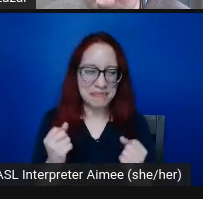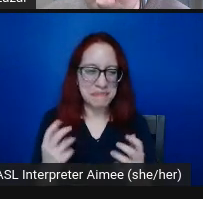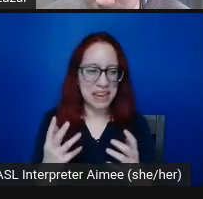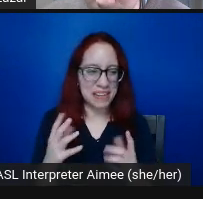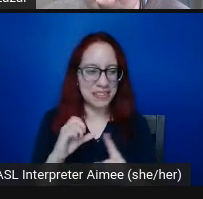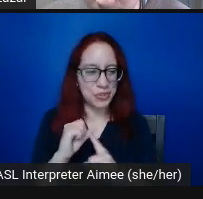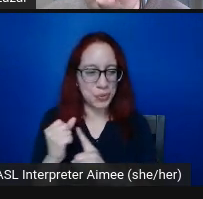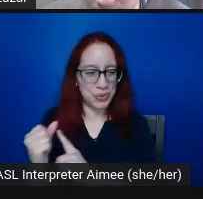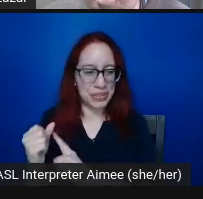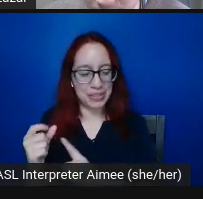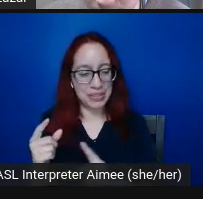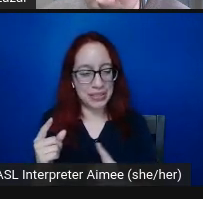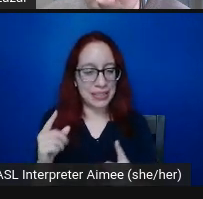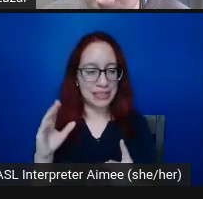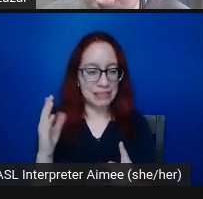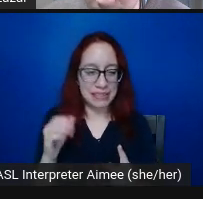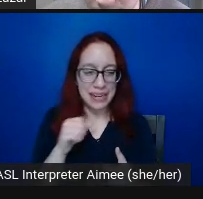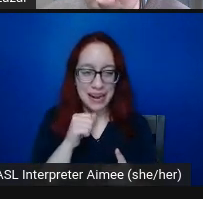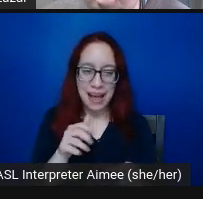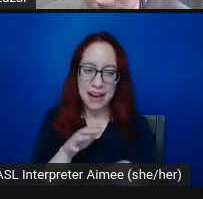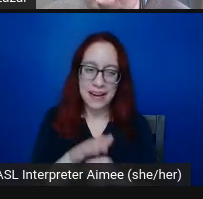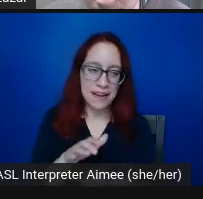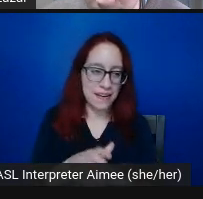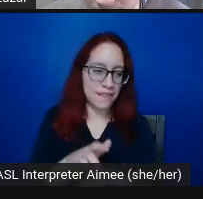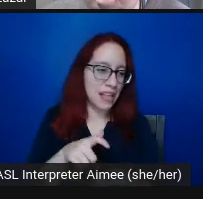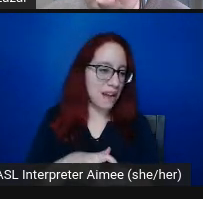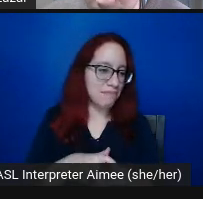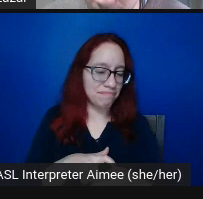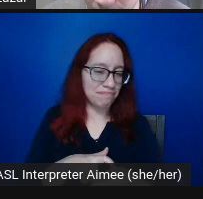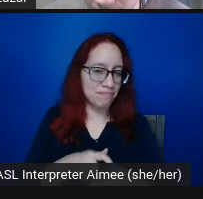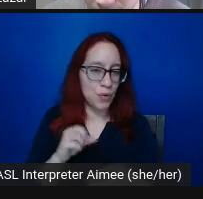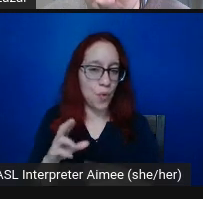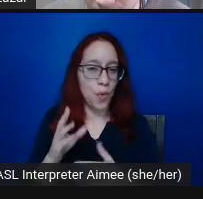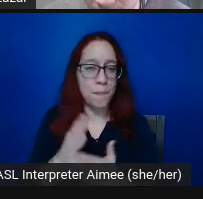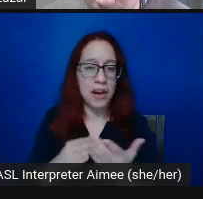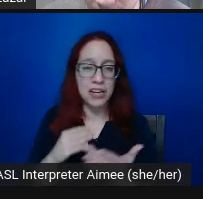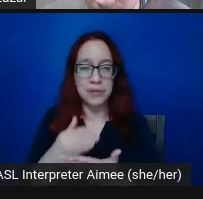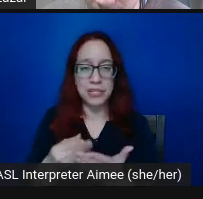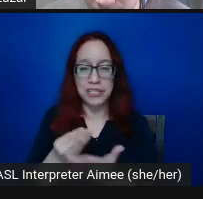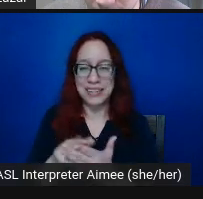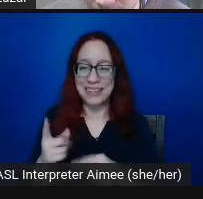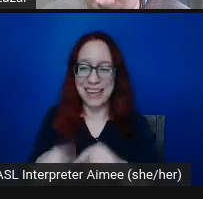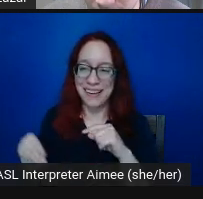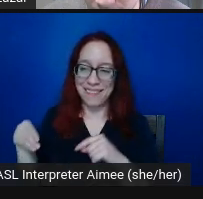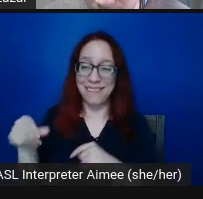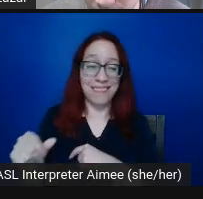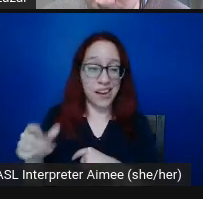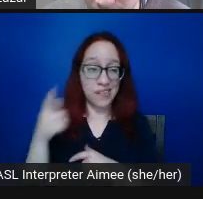as there is simply not enough time, or the budget cannot cover even the basic accessibility testing.